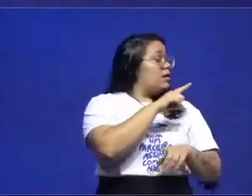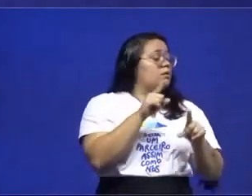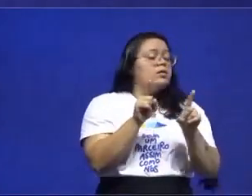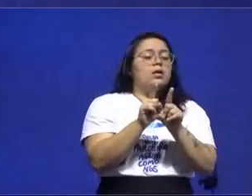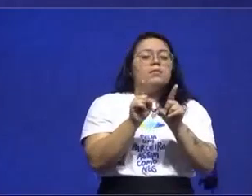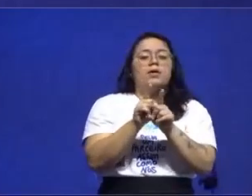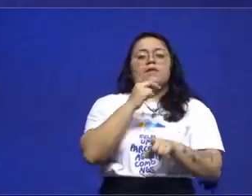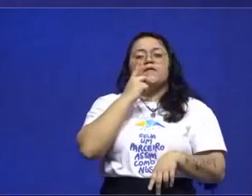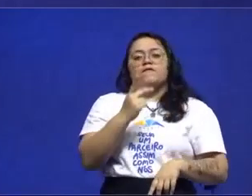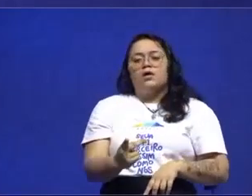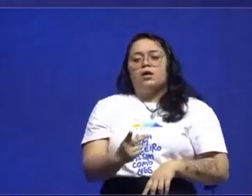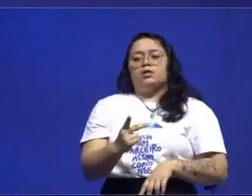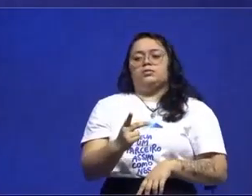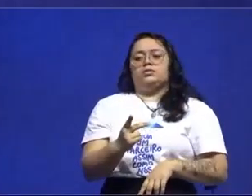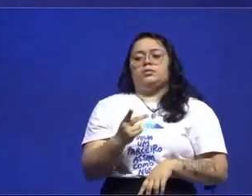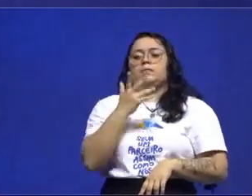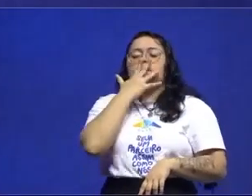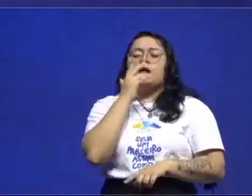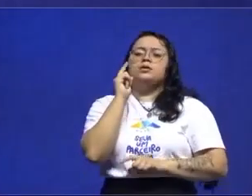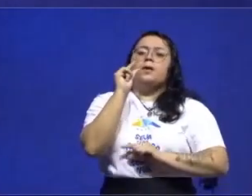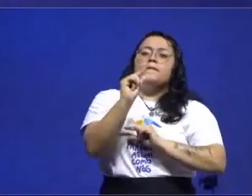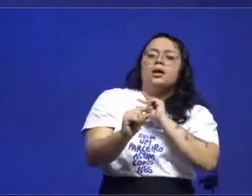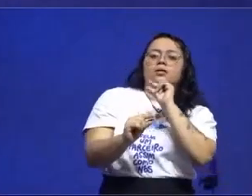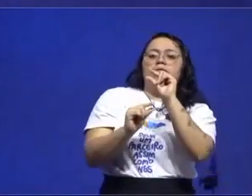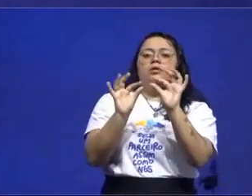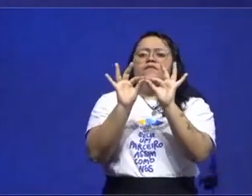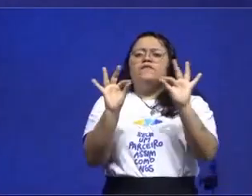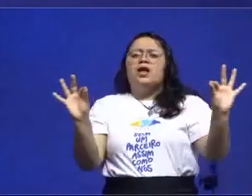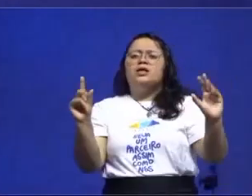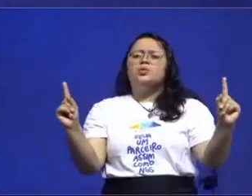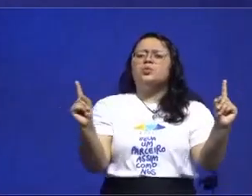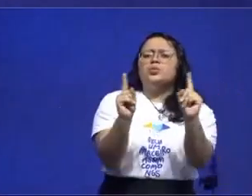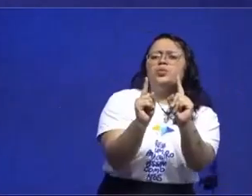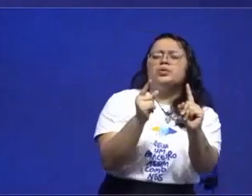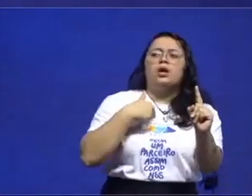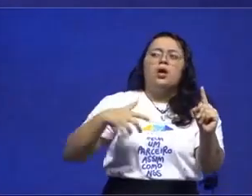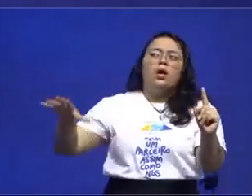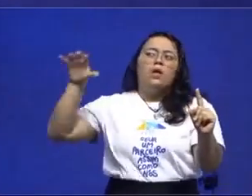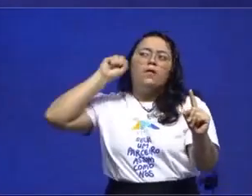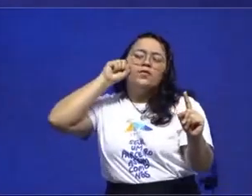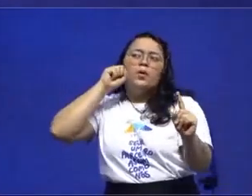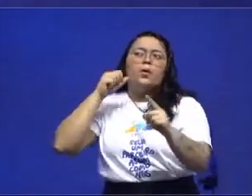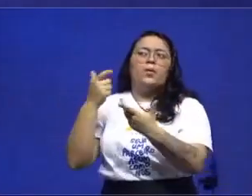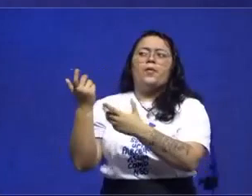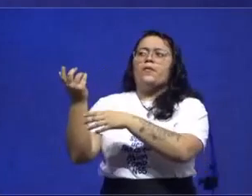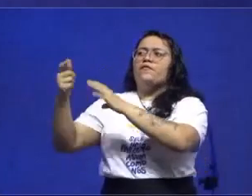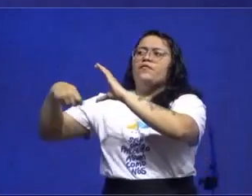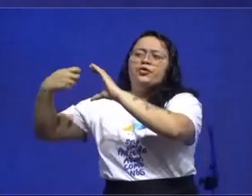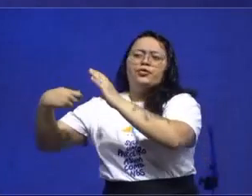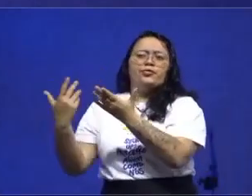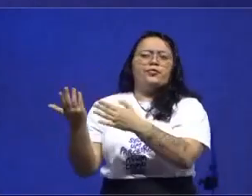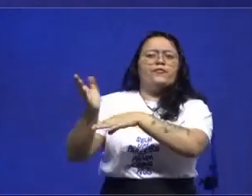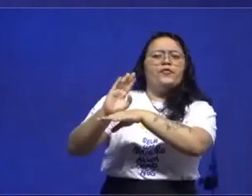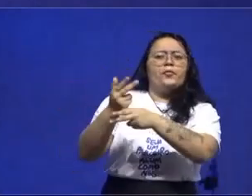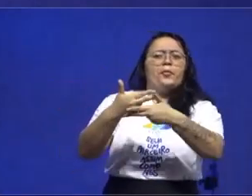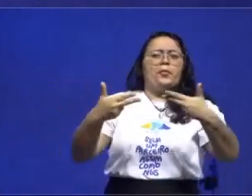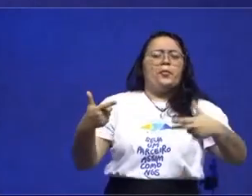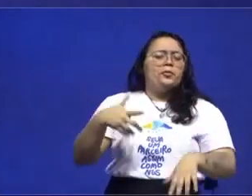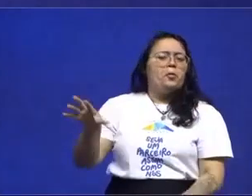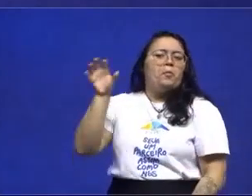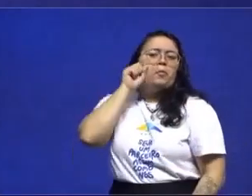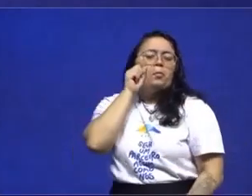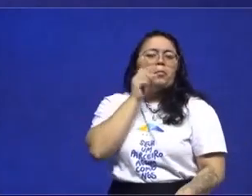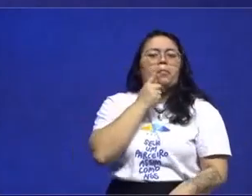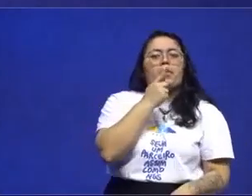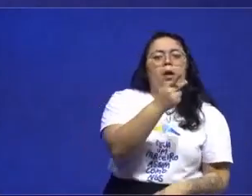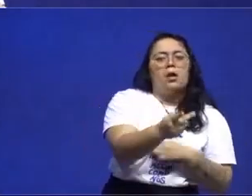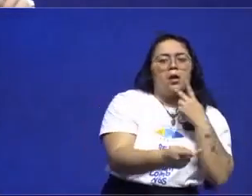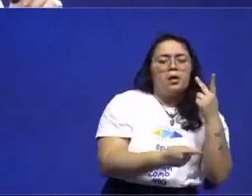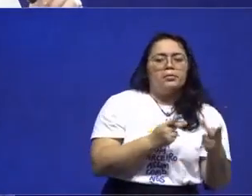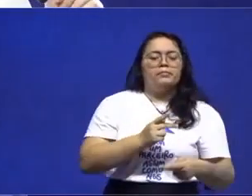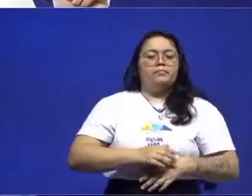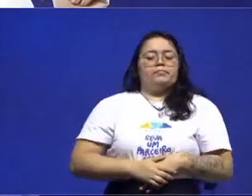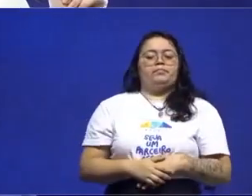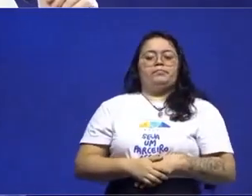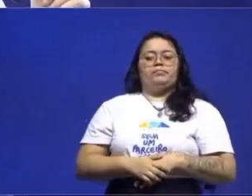little pieces of phrases or little words that you heard in a video, you can go over there, that's what I